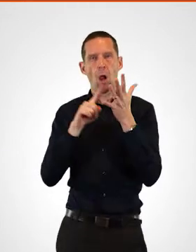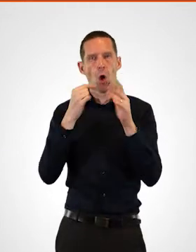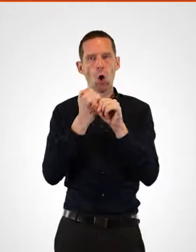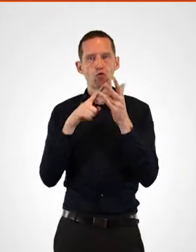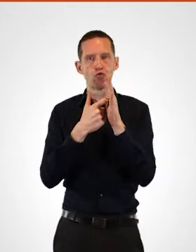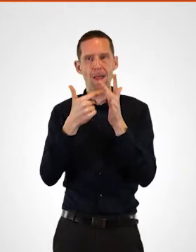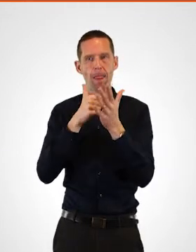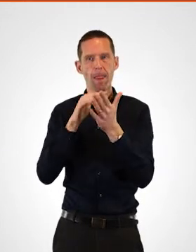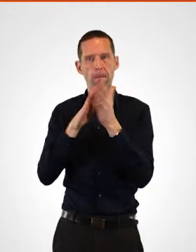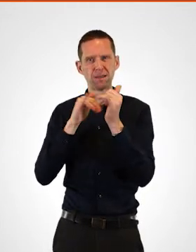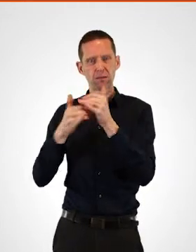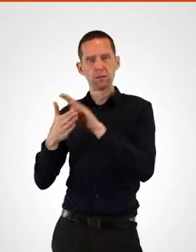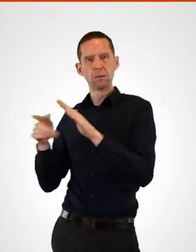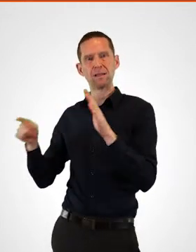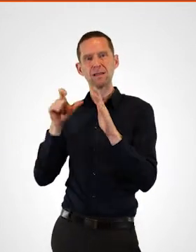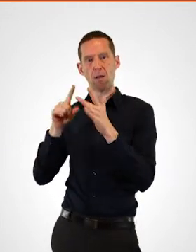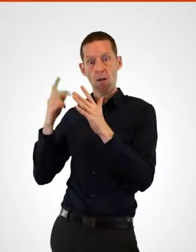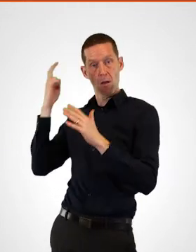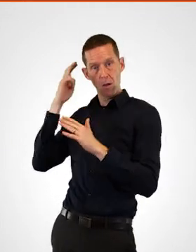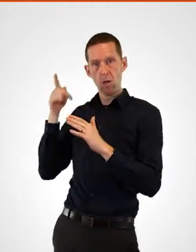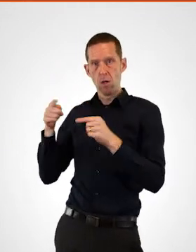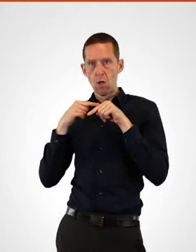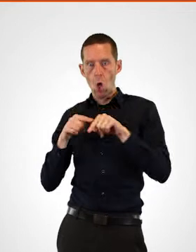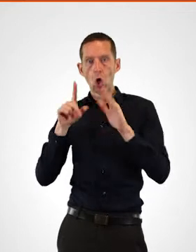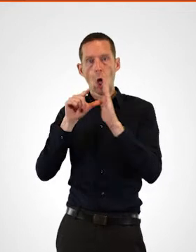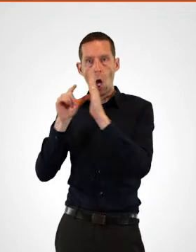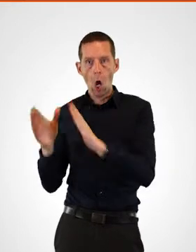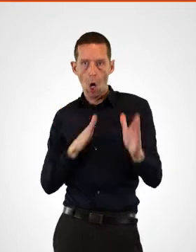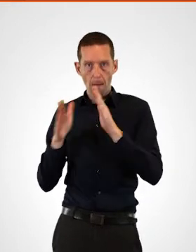to capture the time-varying formant structure of speech,